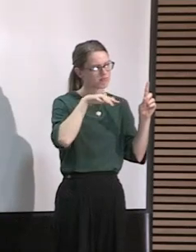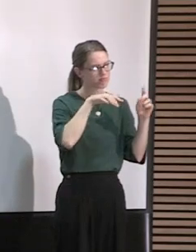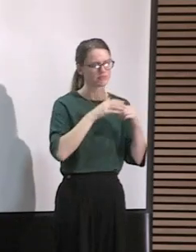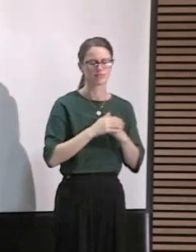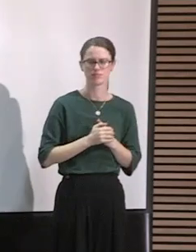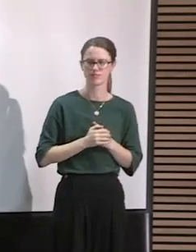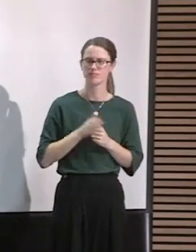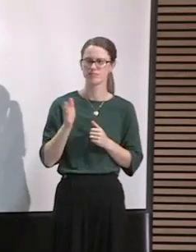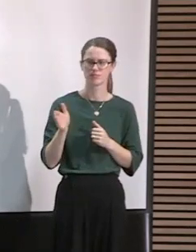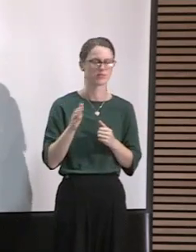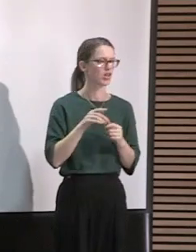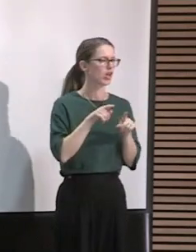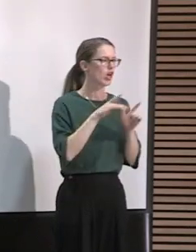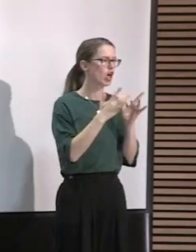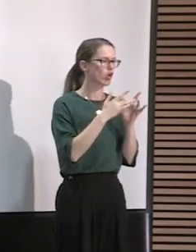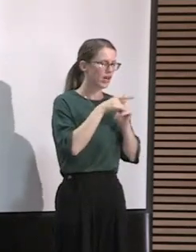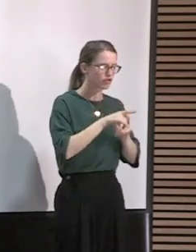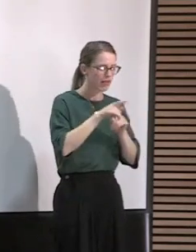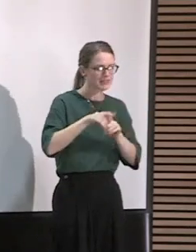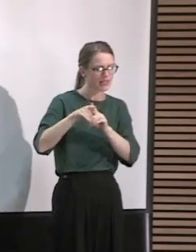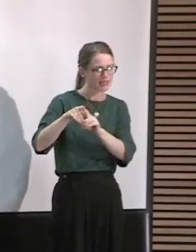Hospital? I'm just wondering how concerned you still are